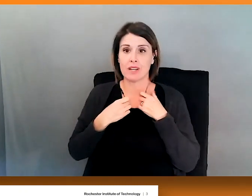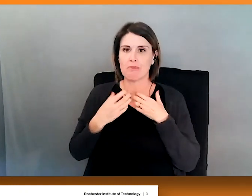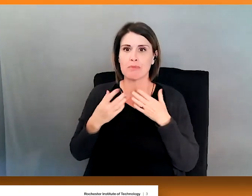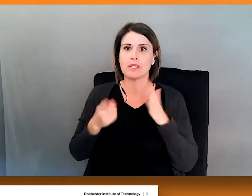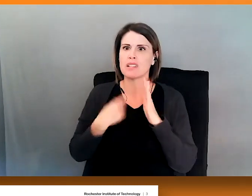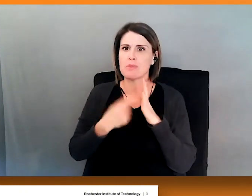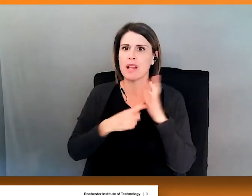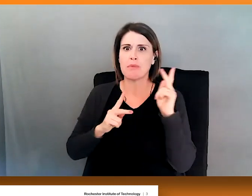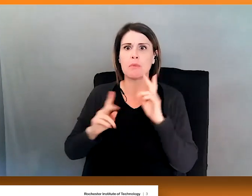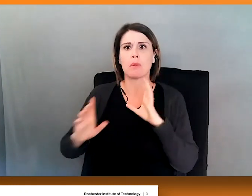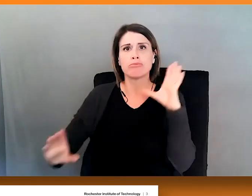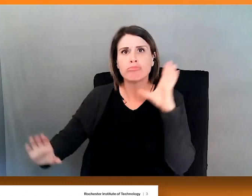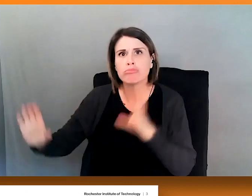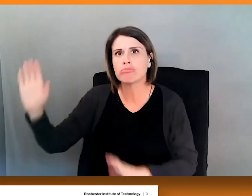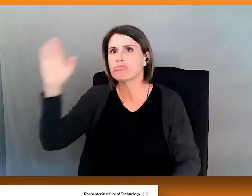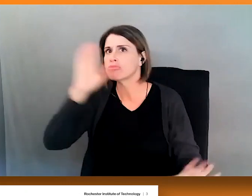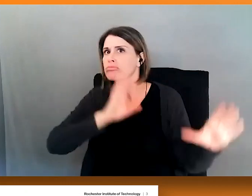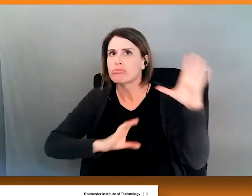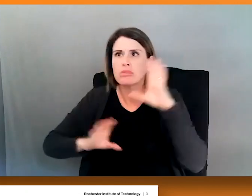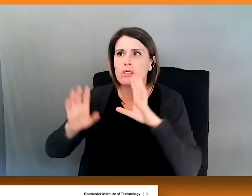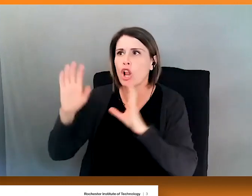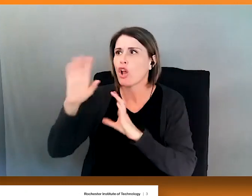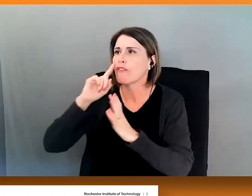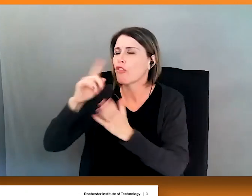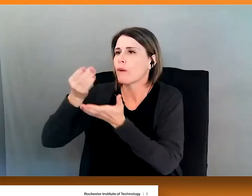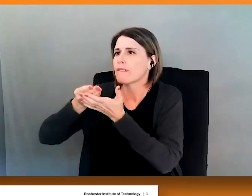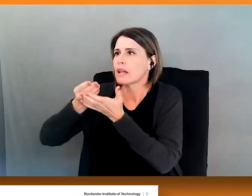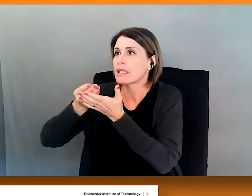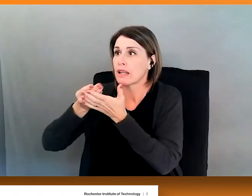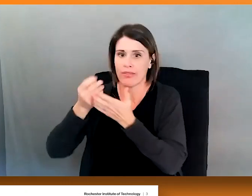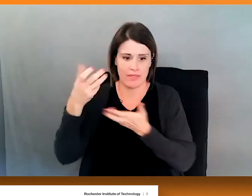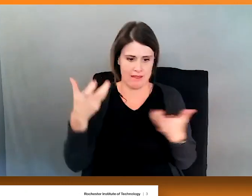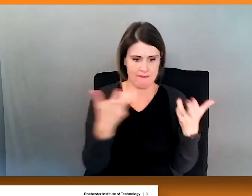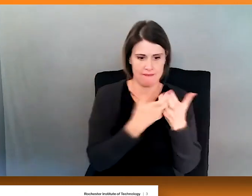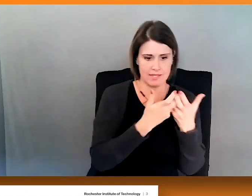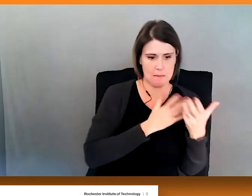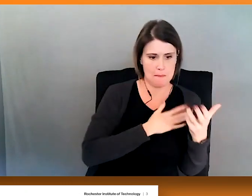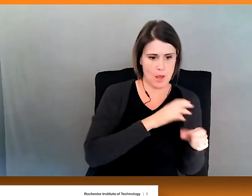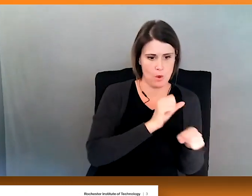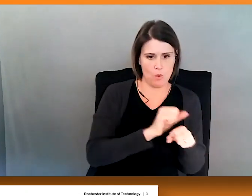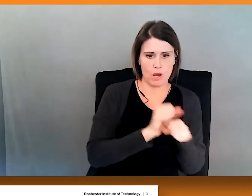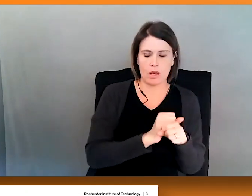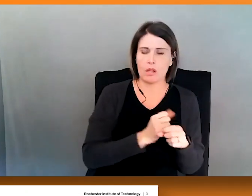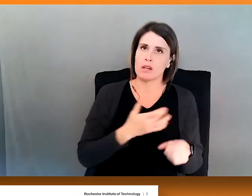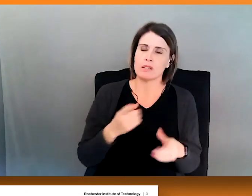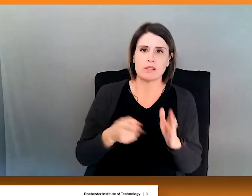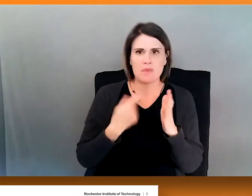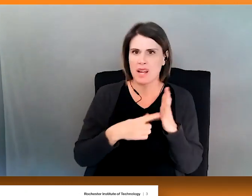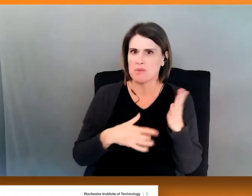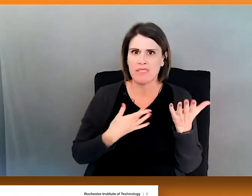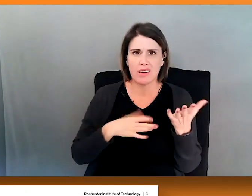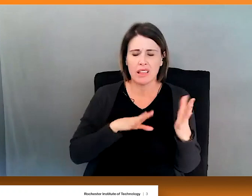of trying to find research grants that fit their research, So it is a very frustrating and overwhelming process,